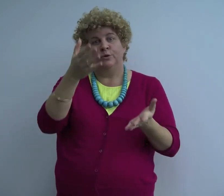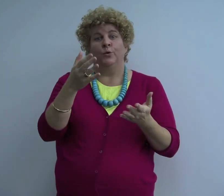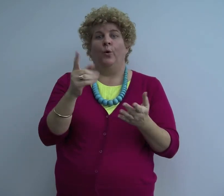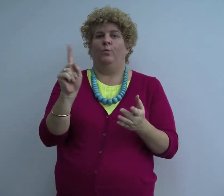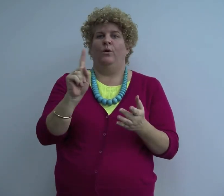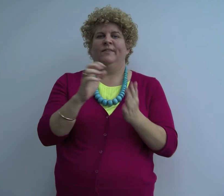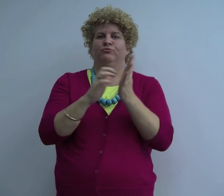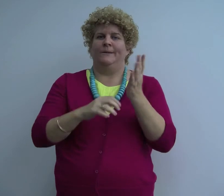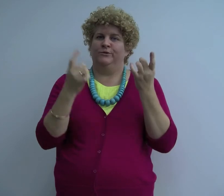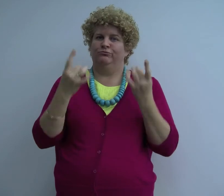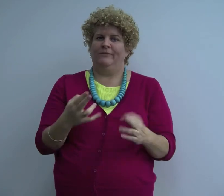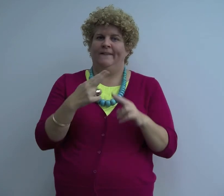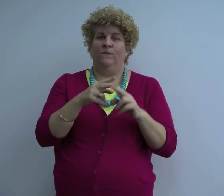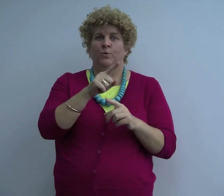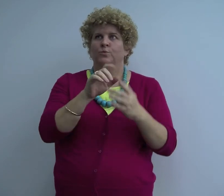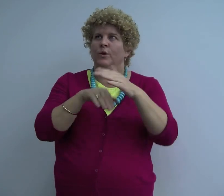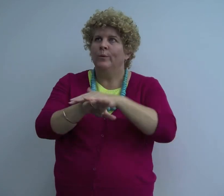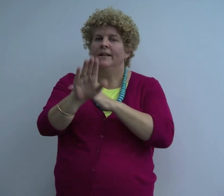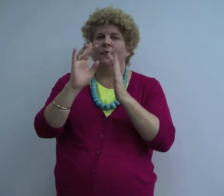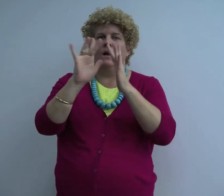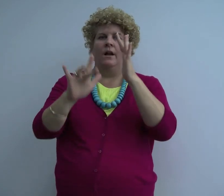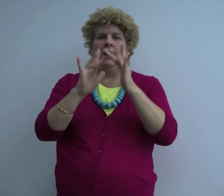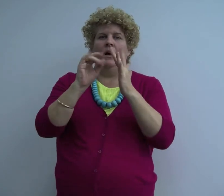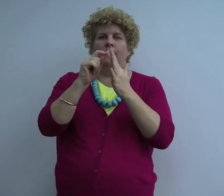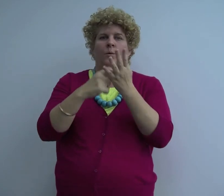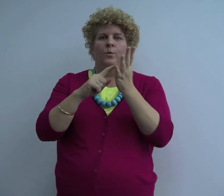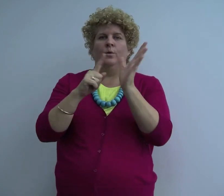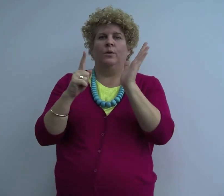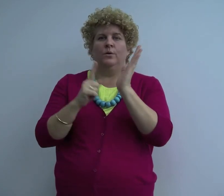to let you know when the transcript is ready. You can then log into the online portal